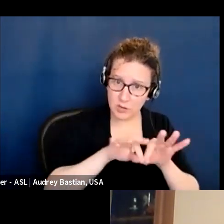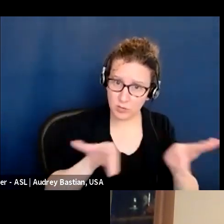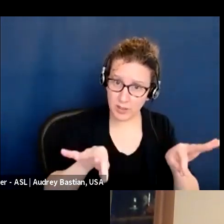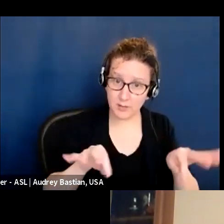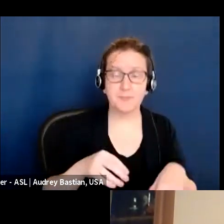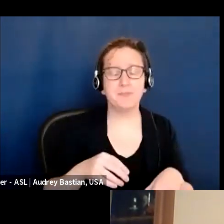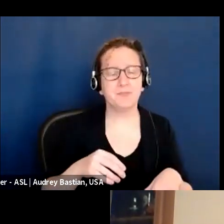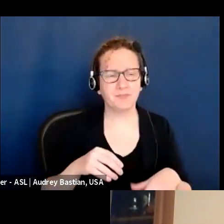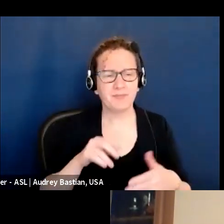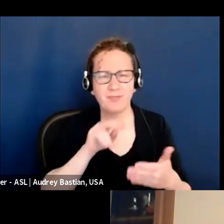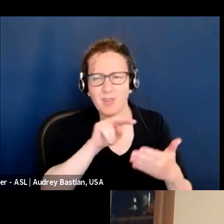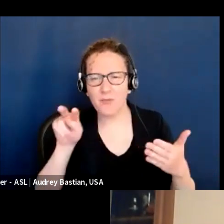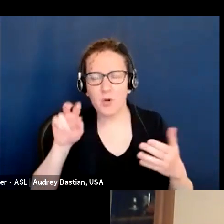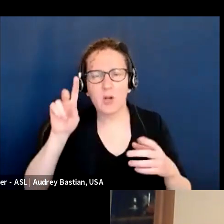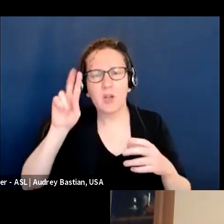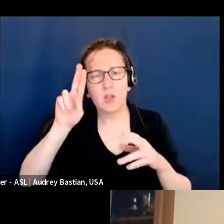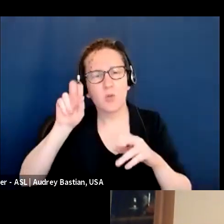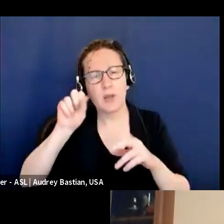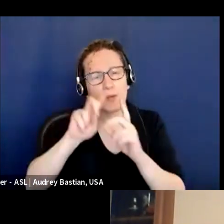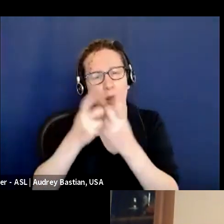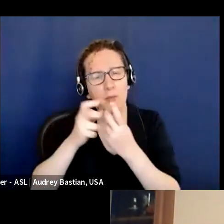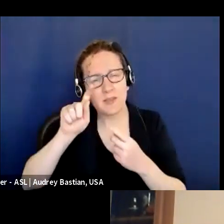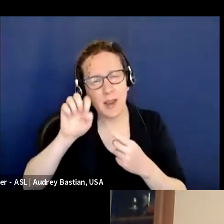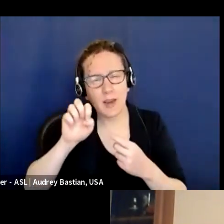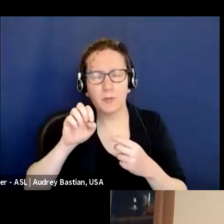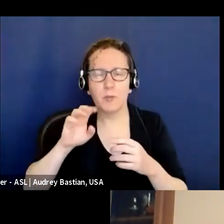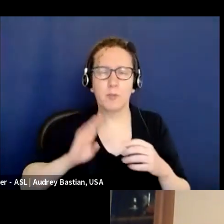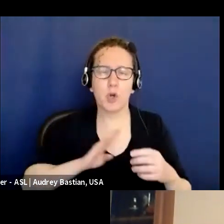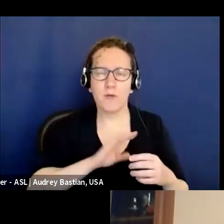education and cultural affairs looking on our website for fully funded fellowships.